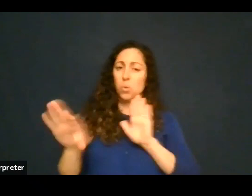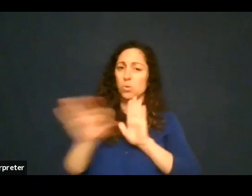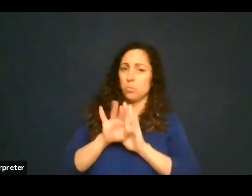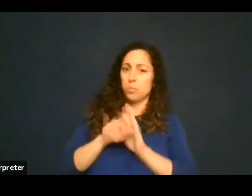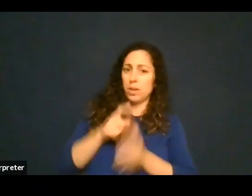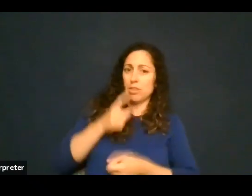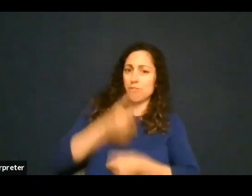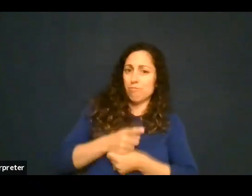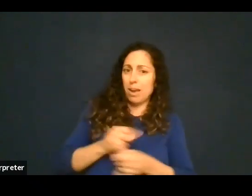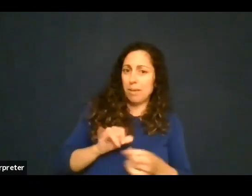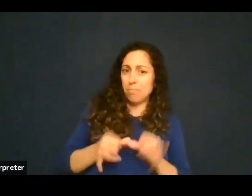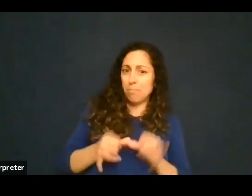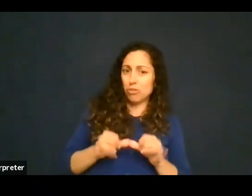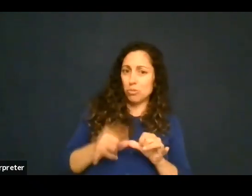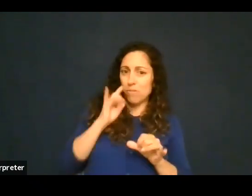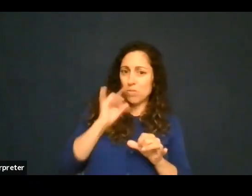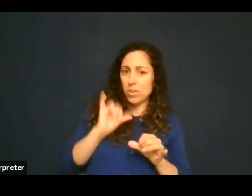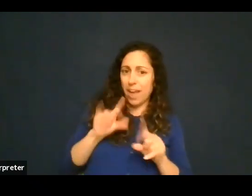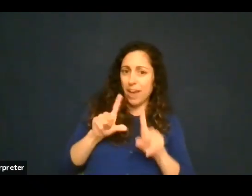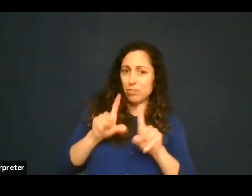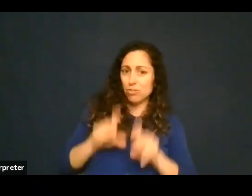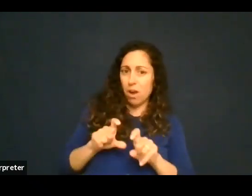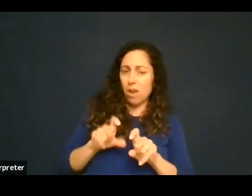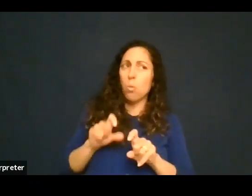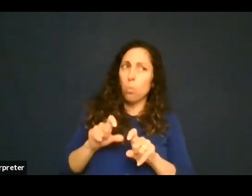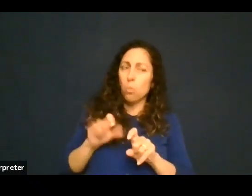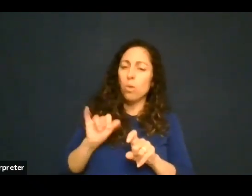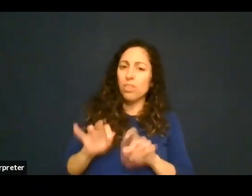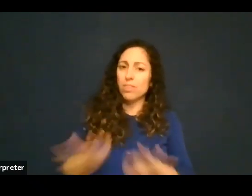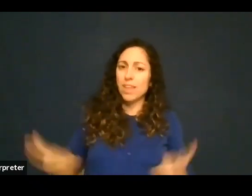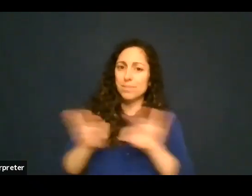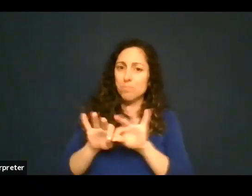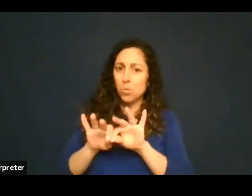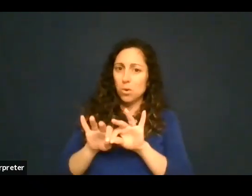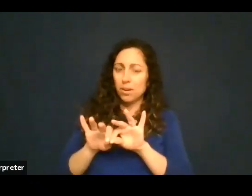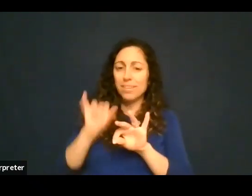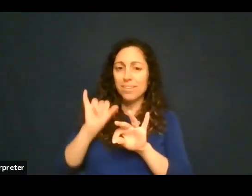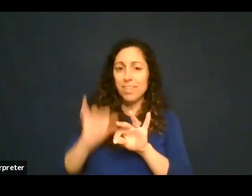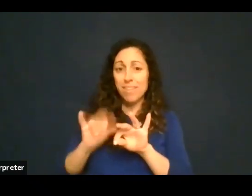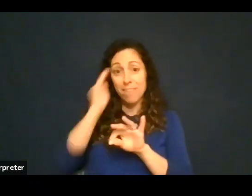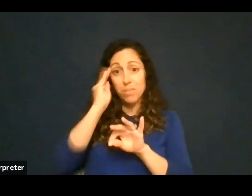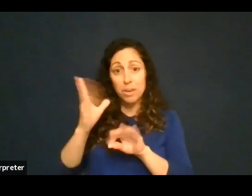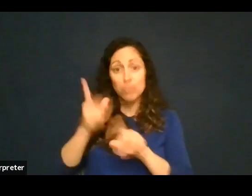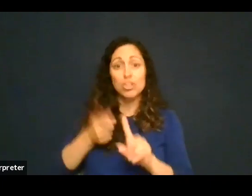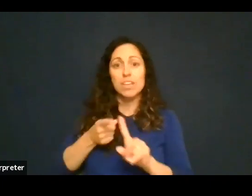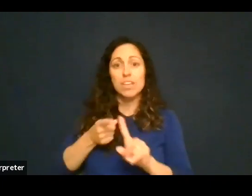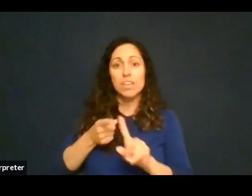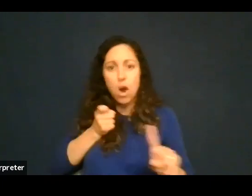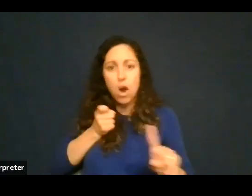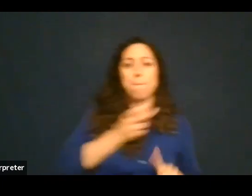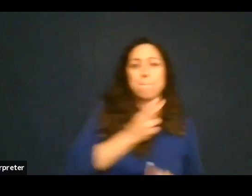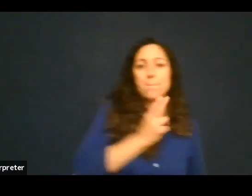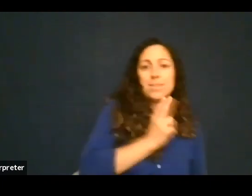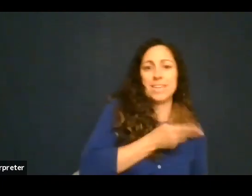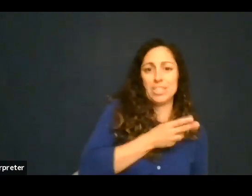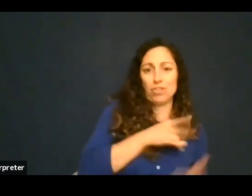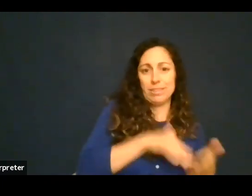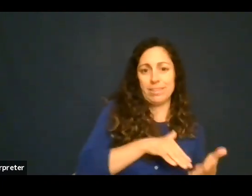is critical, and that comes out of natural history studies. So it is challenging. The foundation's clinical consortium